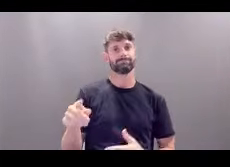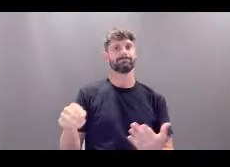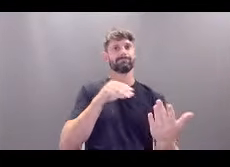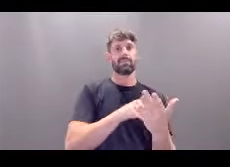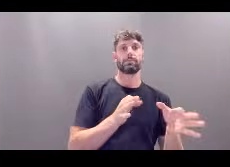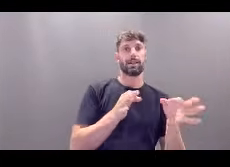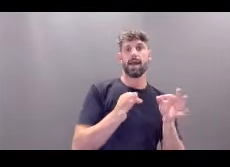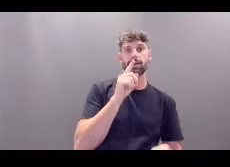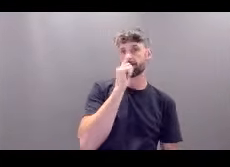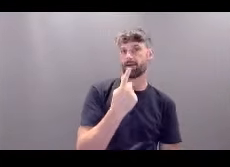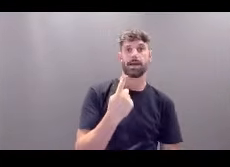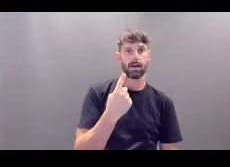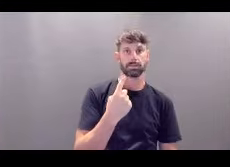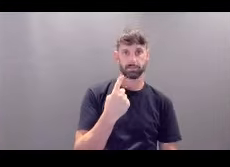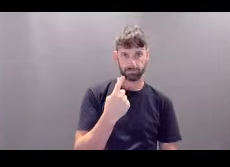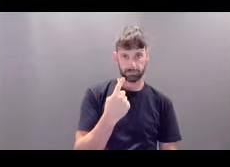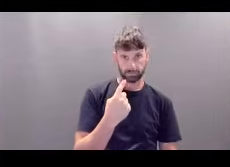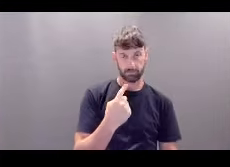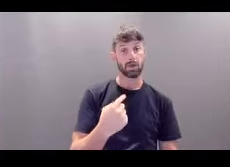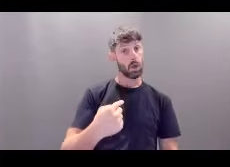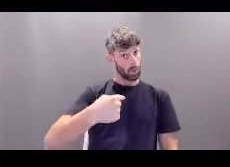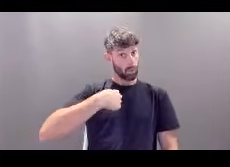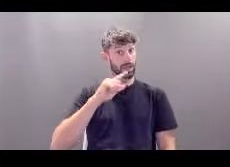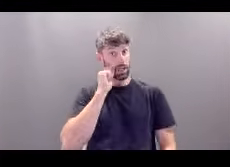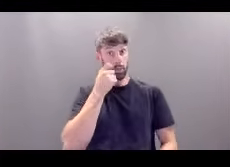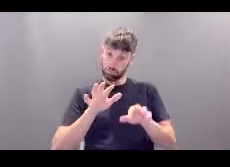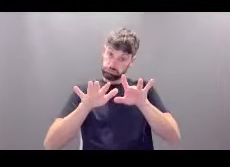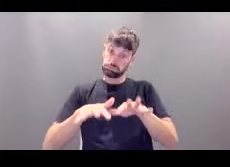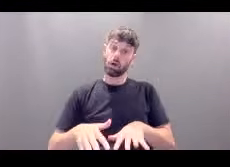We will give the participant written reasons why we made the decision.